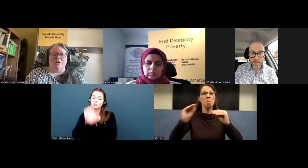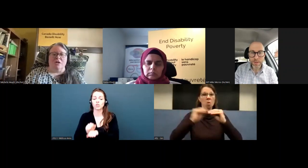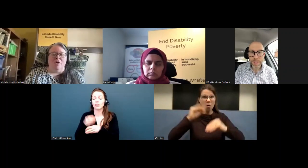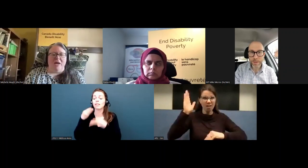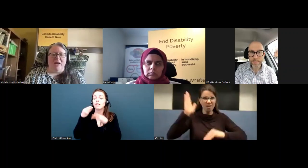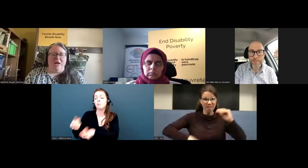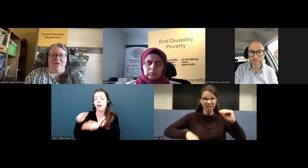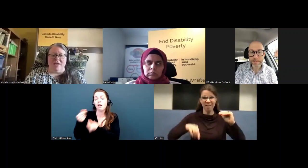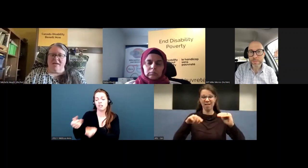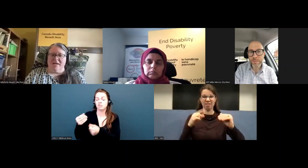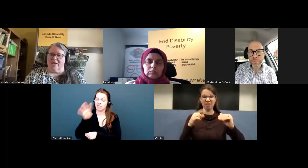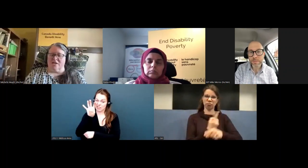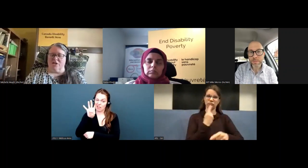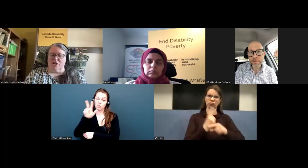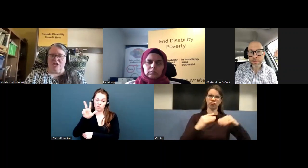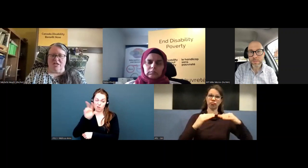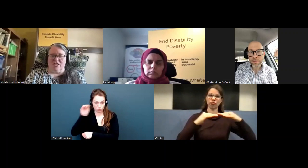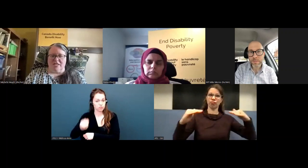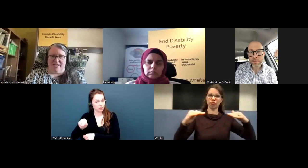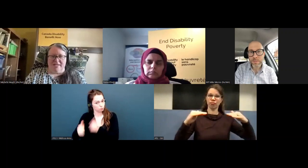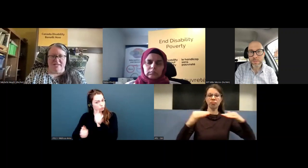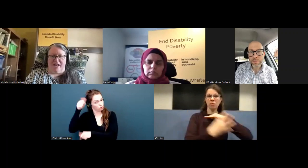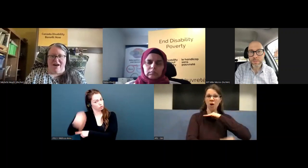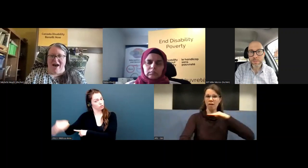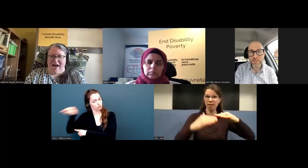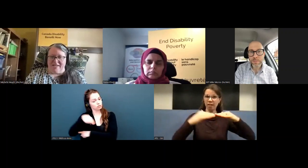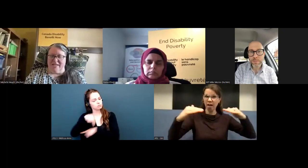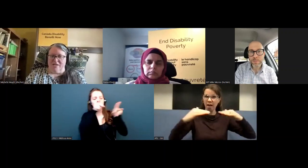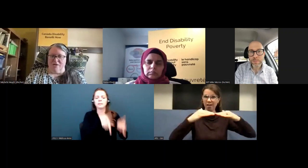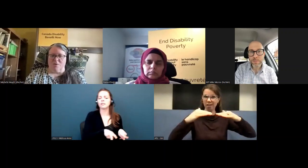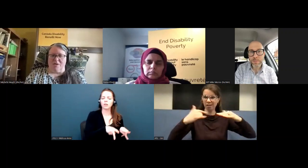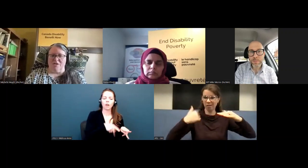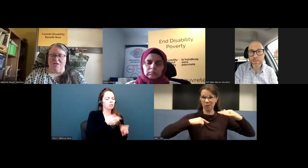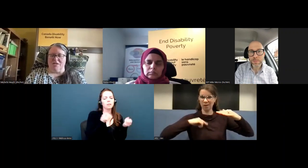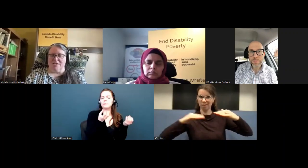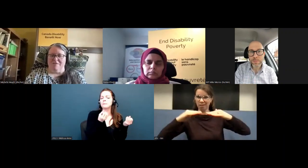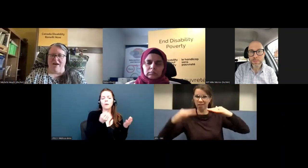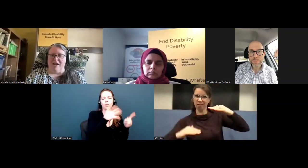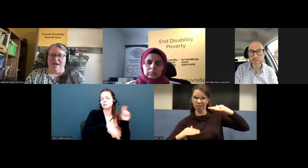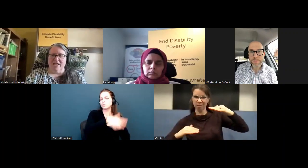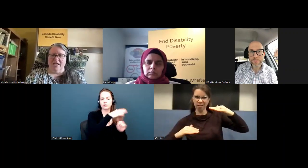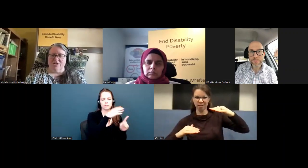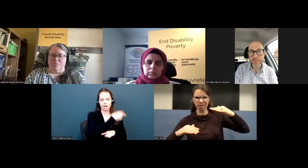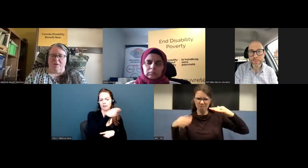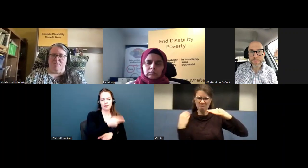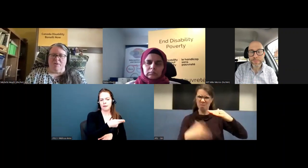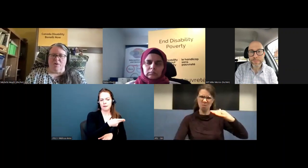SO I THINK IT'S GOOD THAT SENATORS ARE ASKING THOSE QUESTIONS DIRECTLY TO PEOPLE WHO WERE